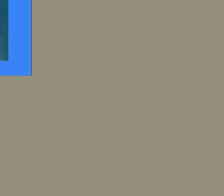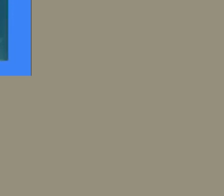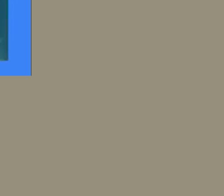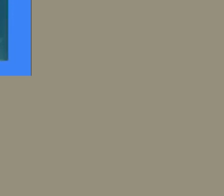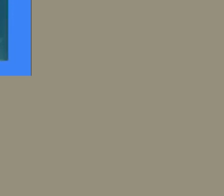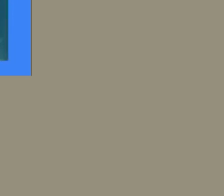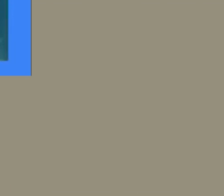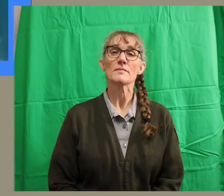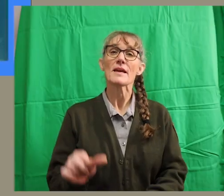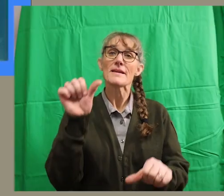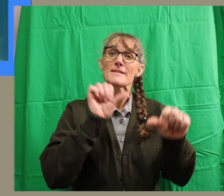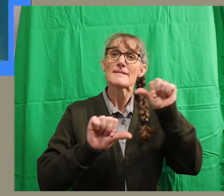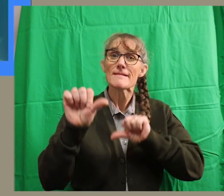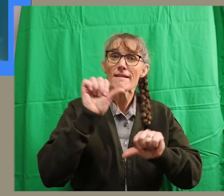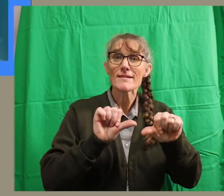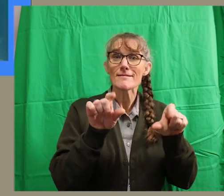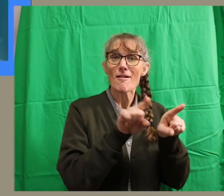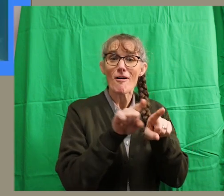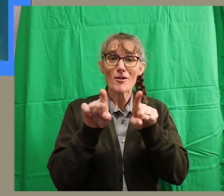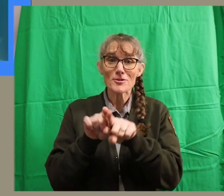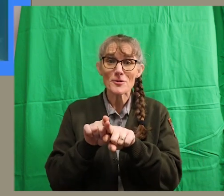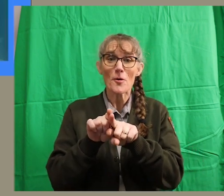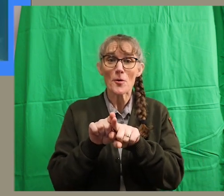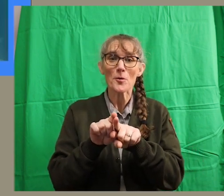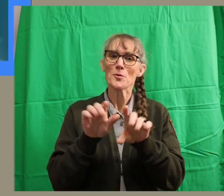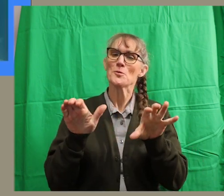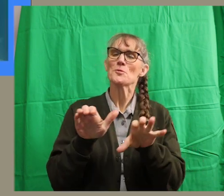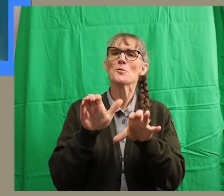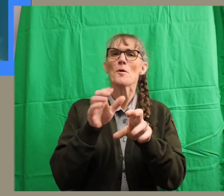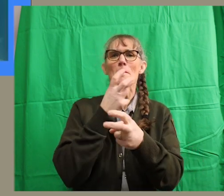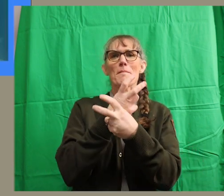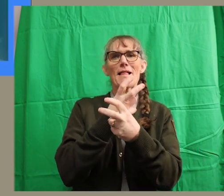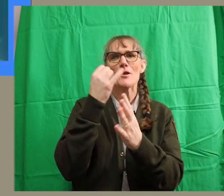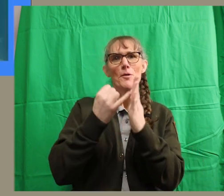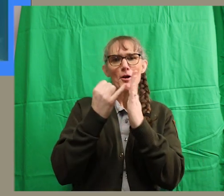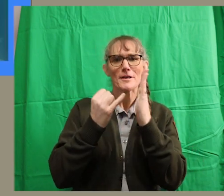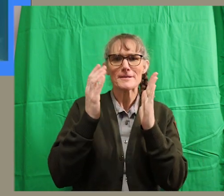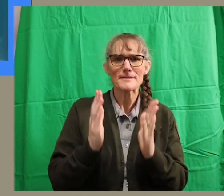In addition to science, I'm also a Paleoartist,